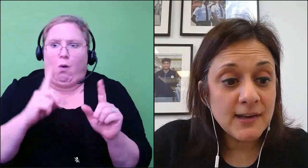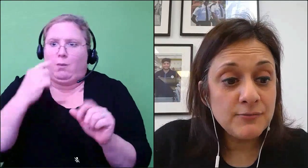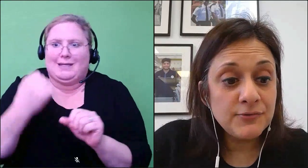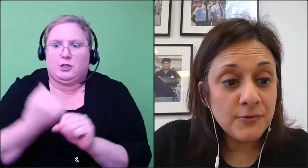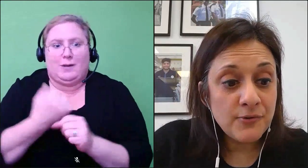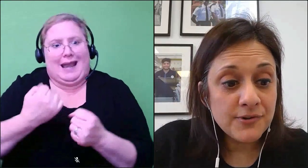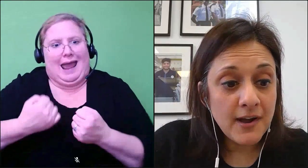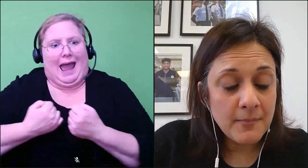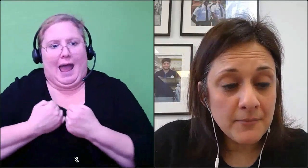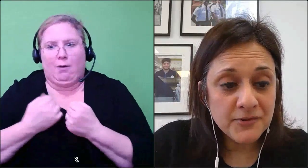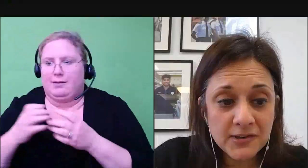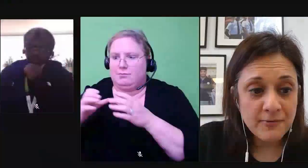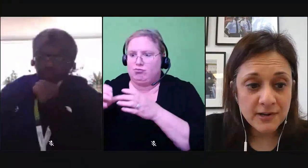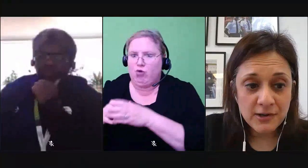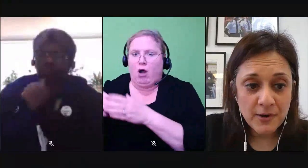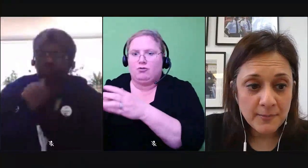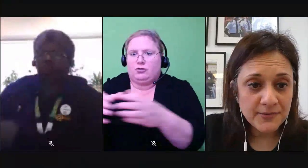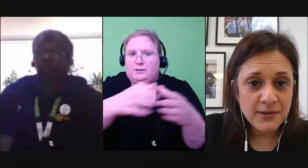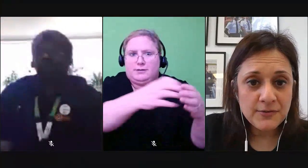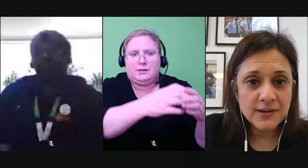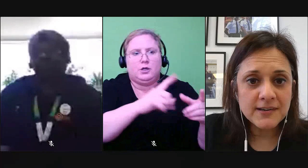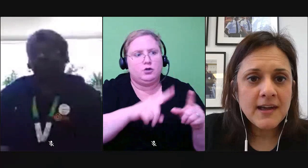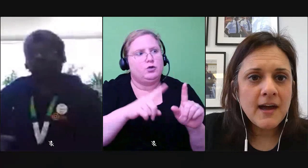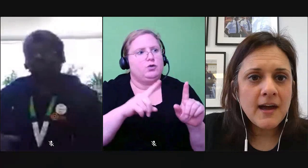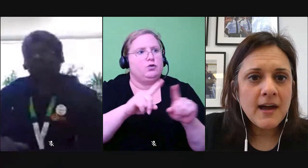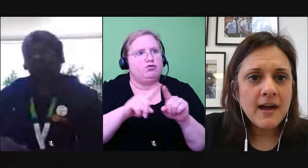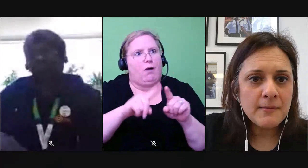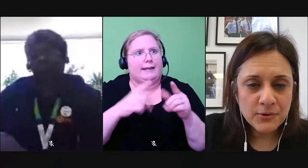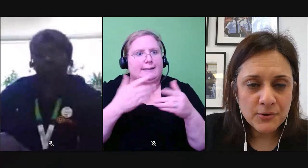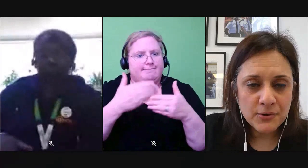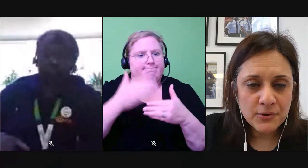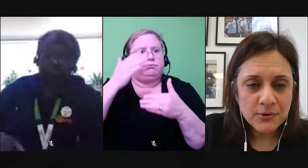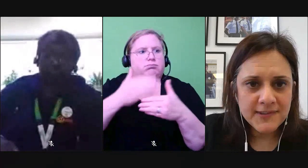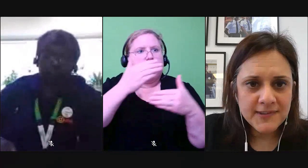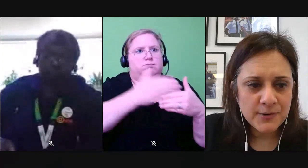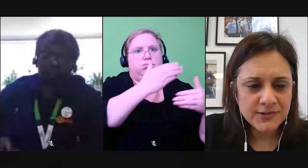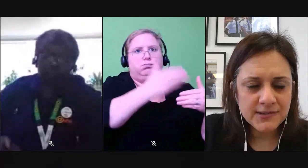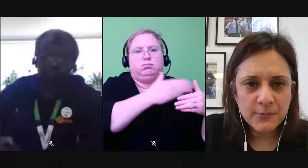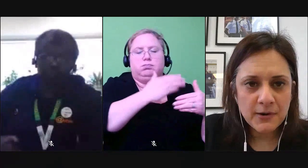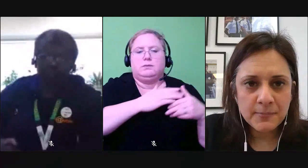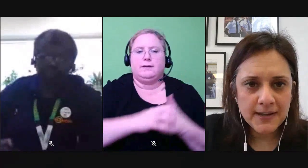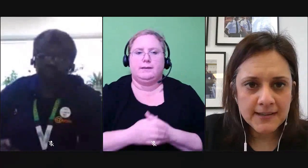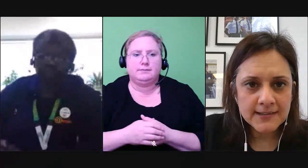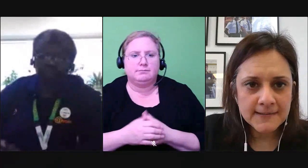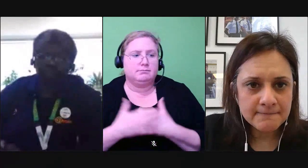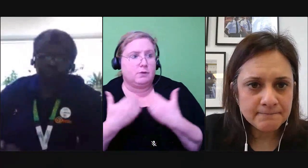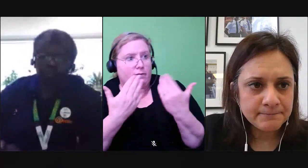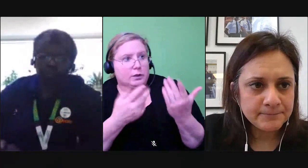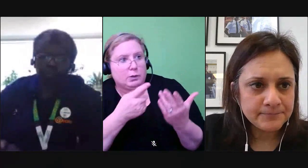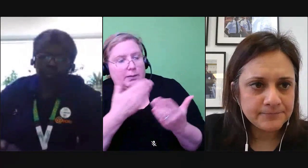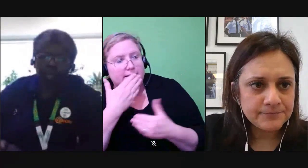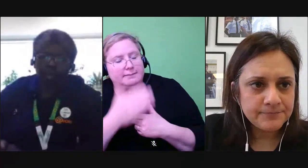So Dawn, I'm just going to bring you up so you can put your thoughts to that question as well, please.